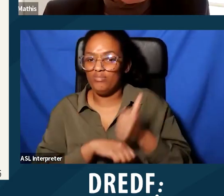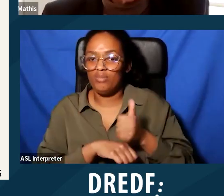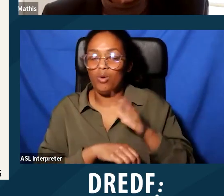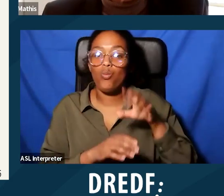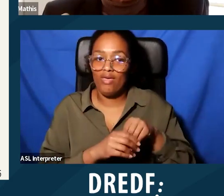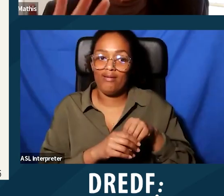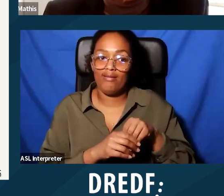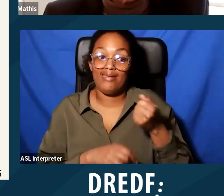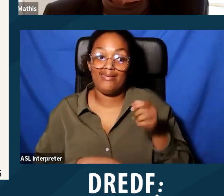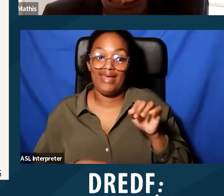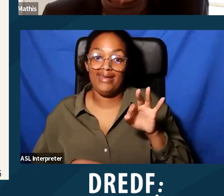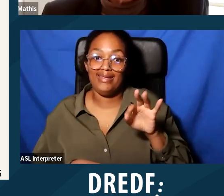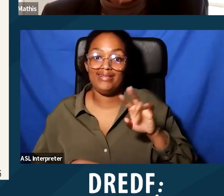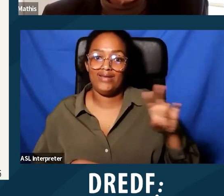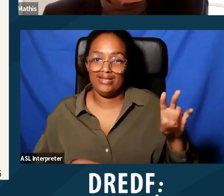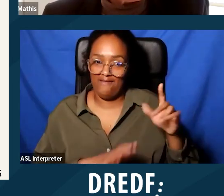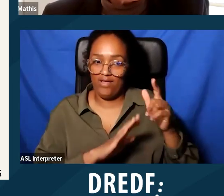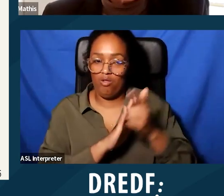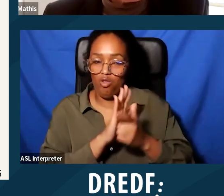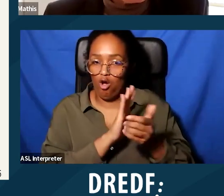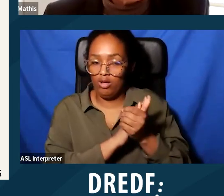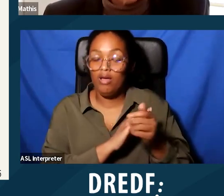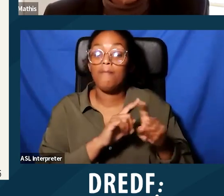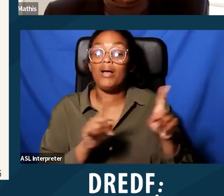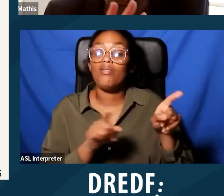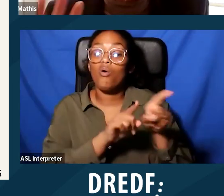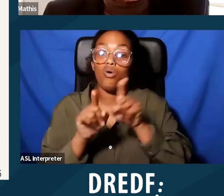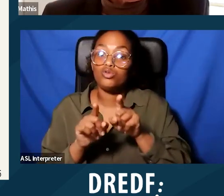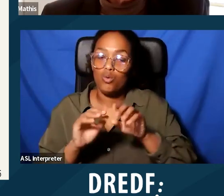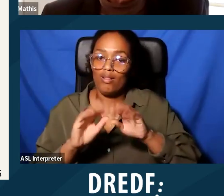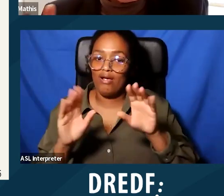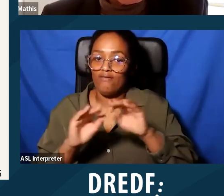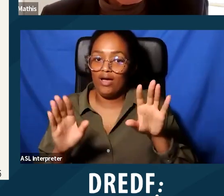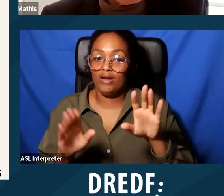That was things there already from 1977 but they